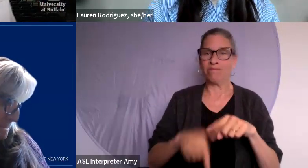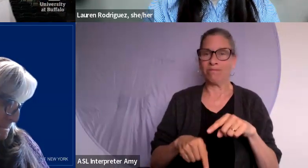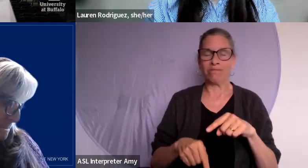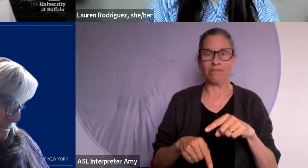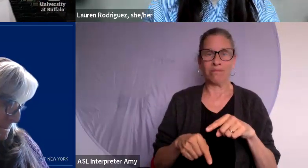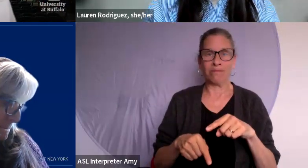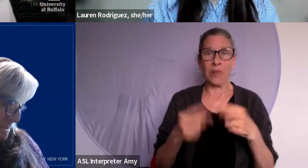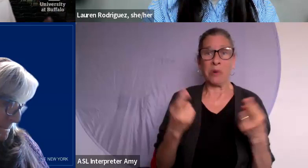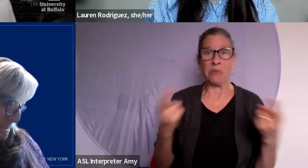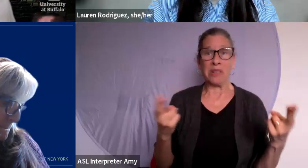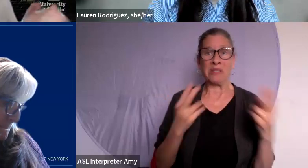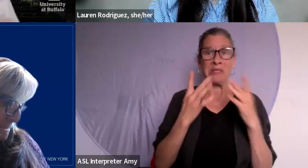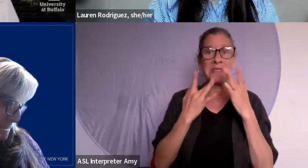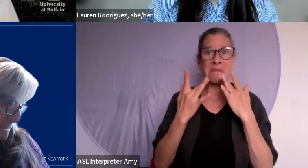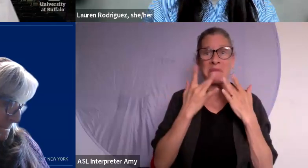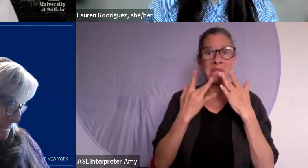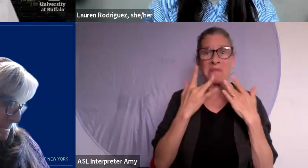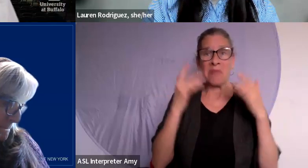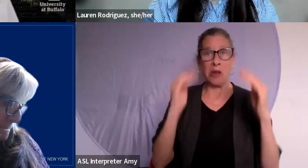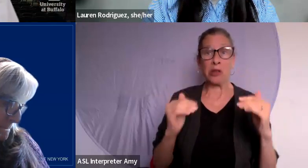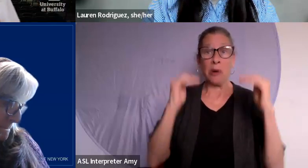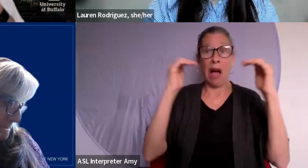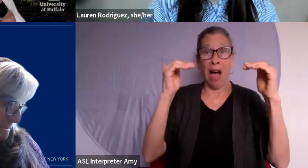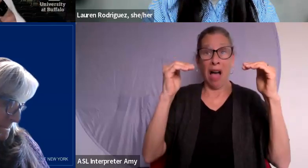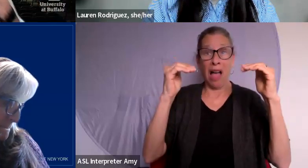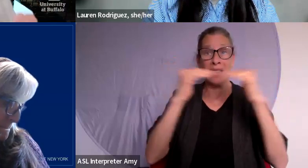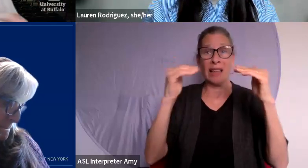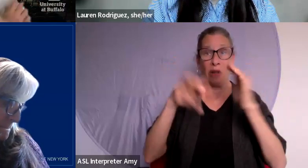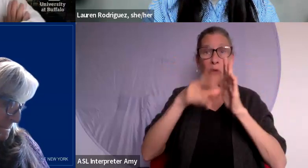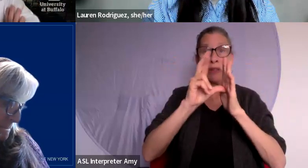resourced to do. So we're doing these high level reviews. This